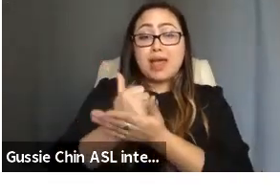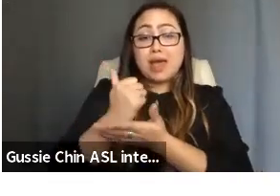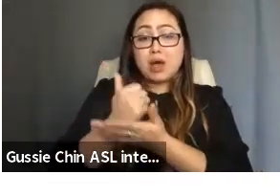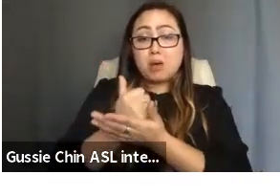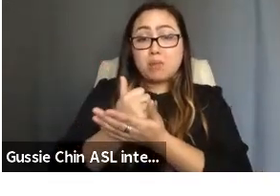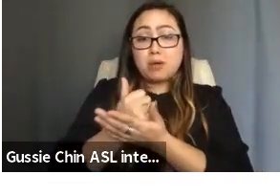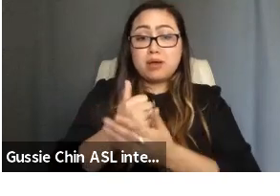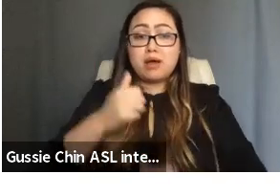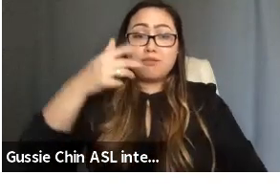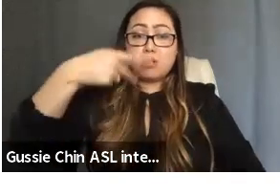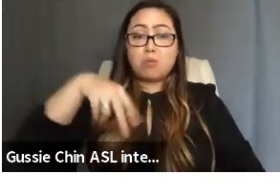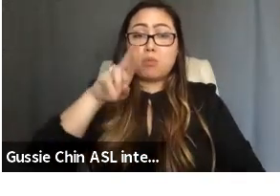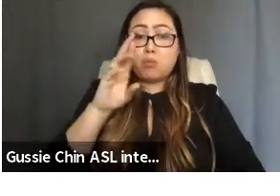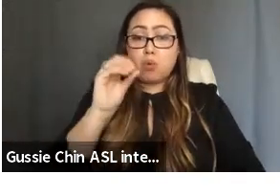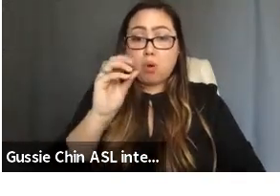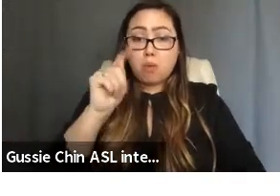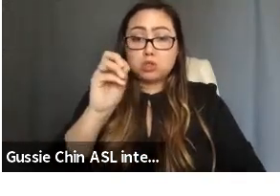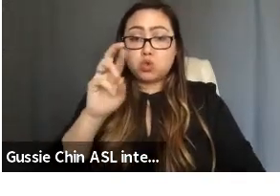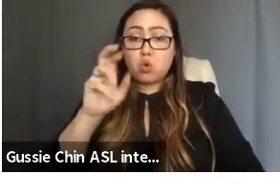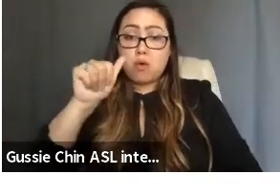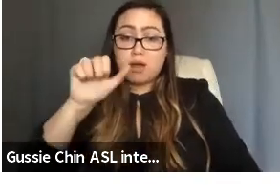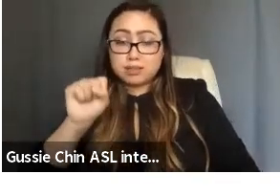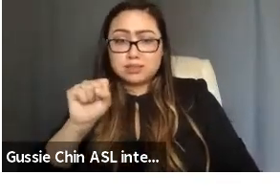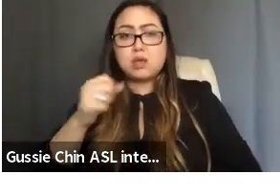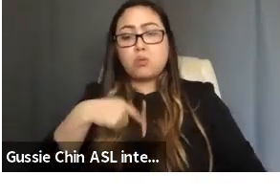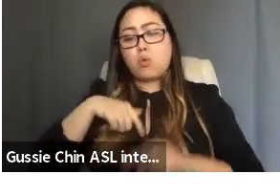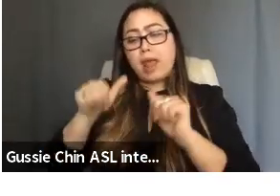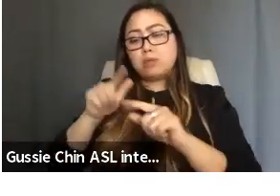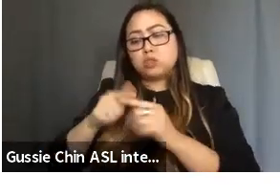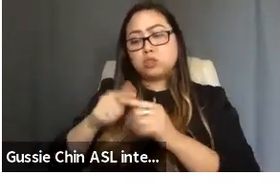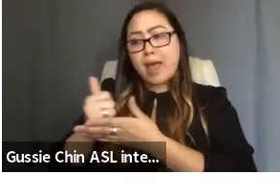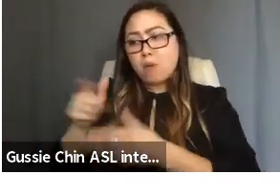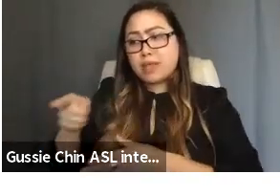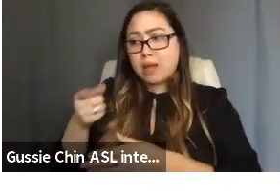in the way they wanted to be supported, provide them with central information in